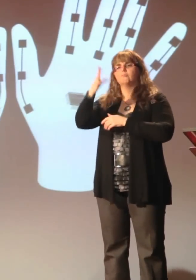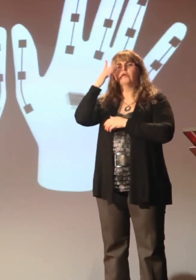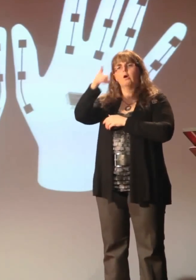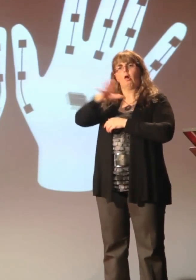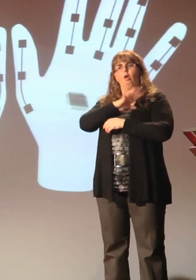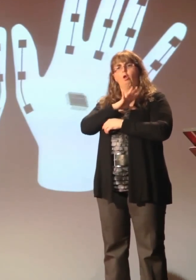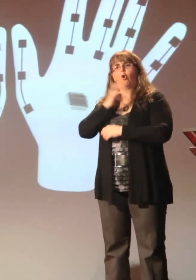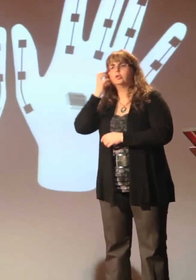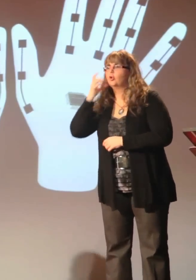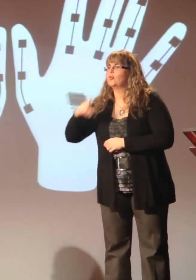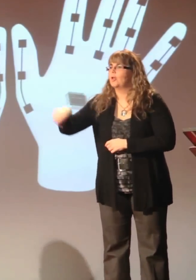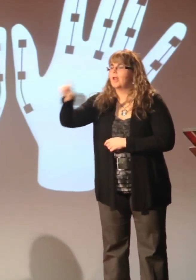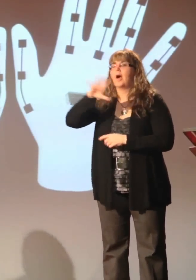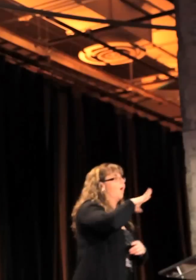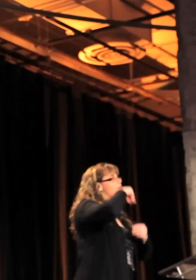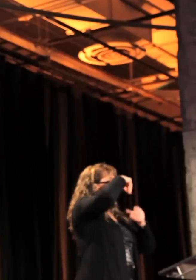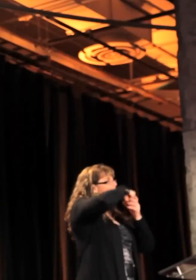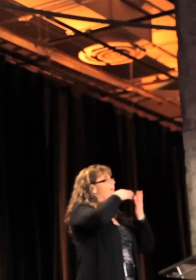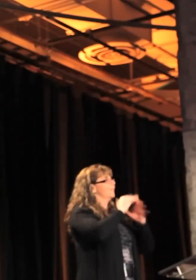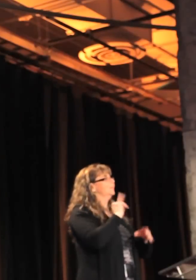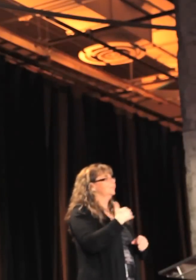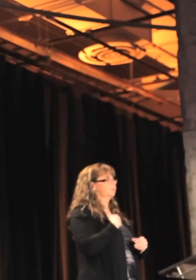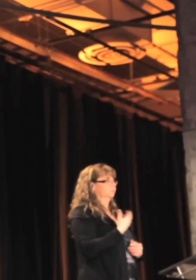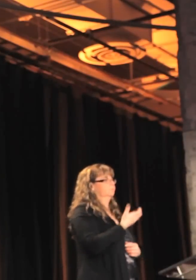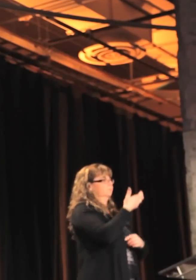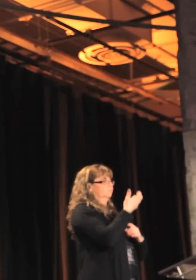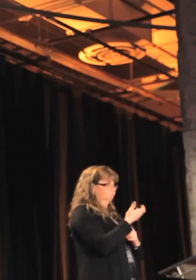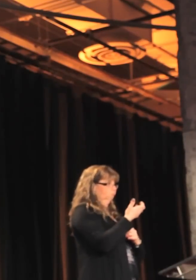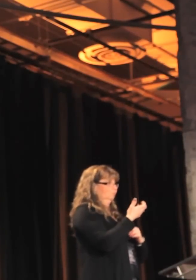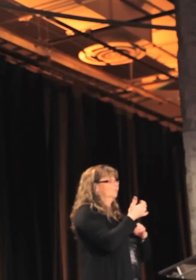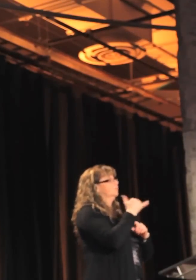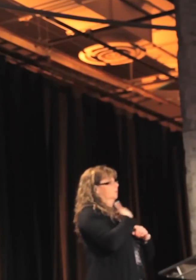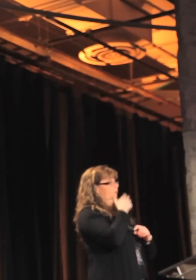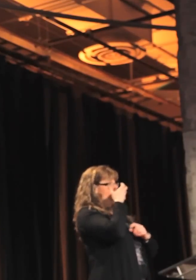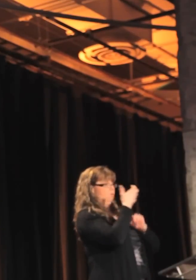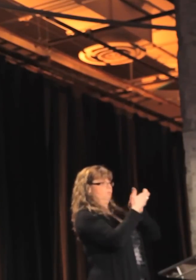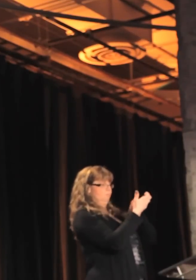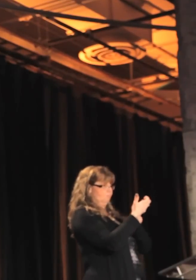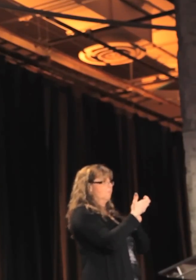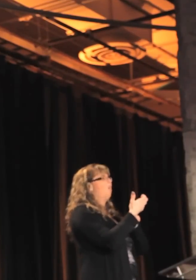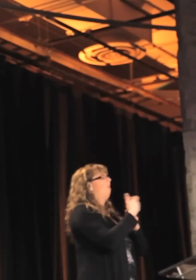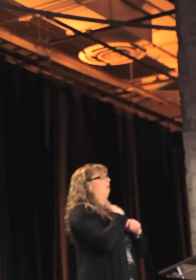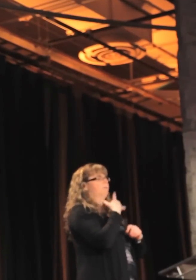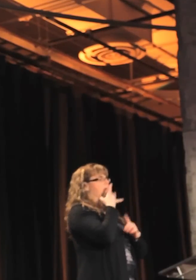These small chips change the screen display orientation on your devices.